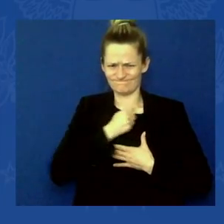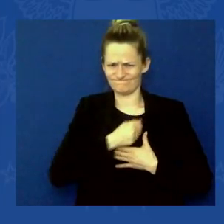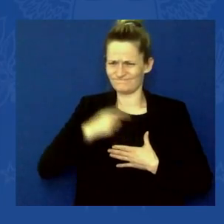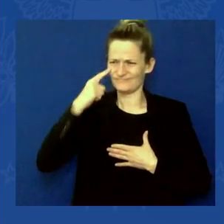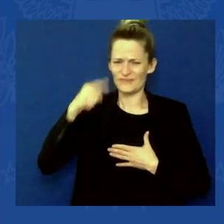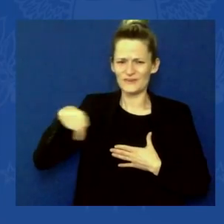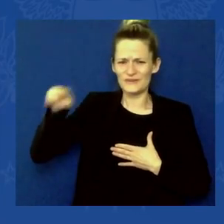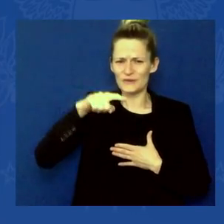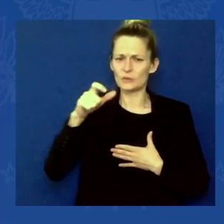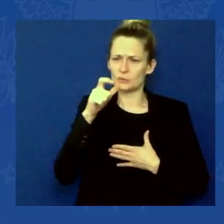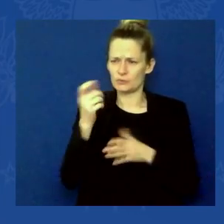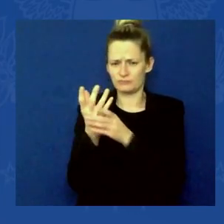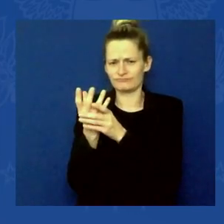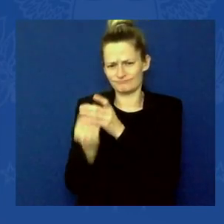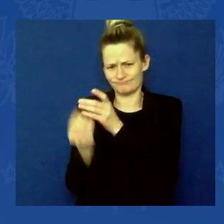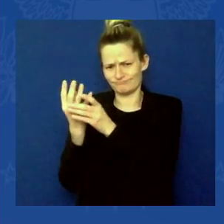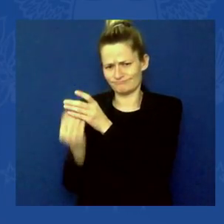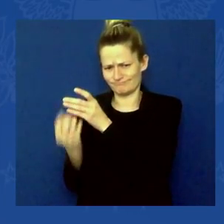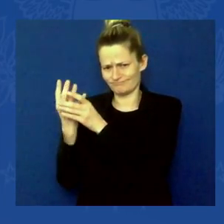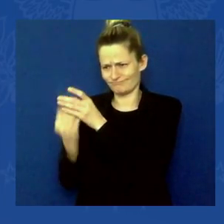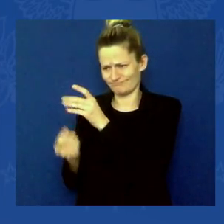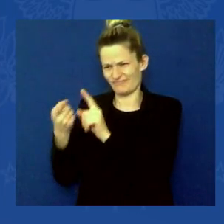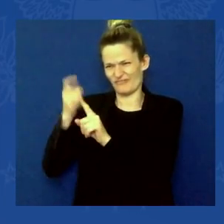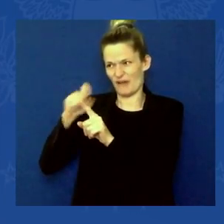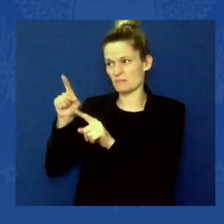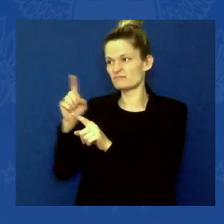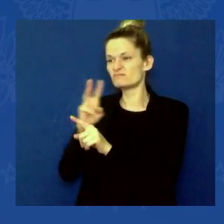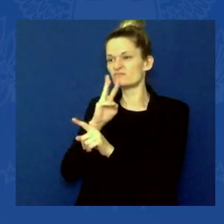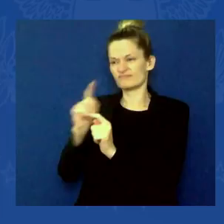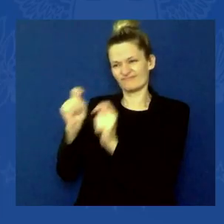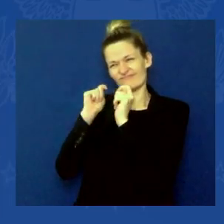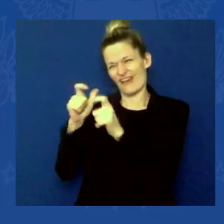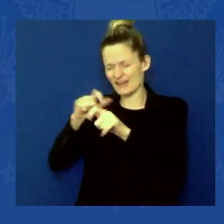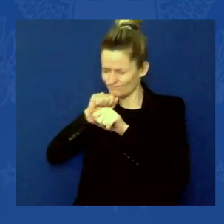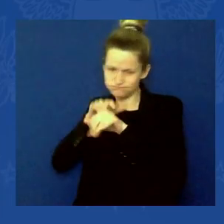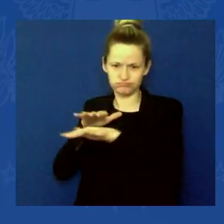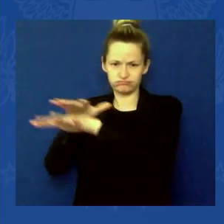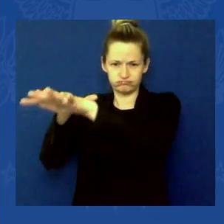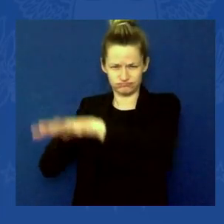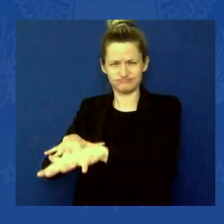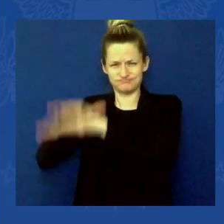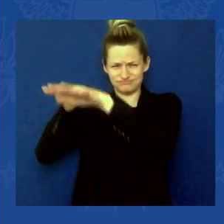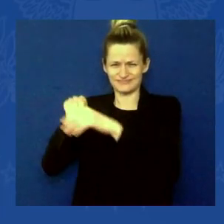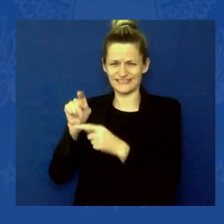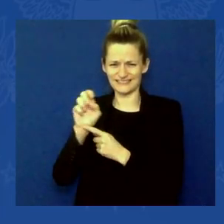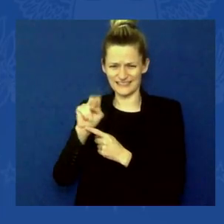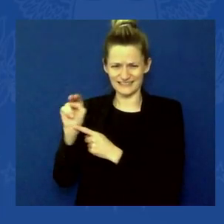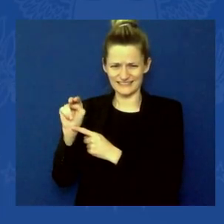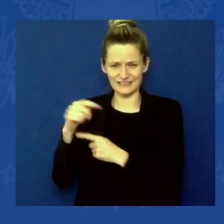I know we've reached out to the community and we stand ready to offer them support. I've asked the Administrator